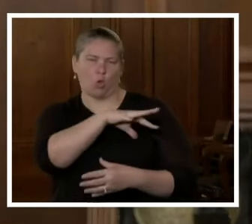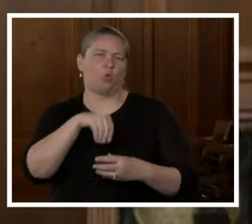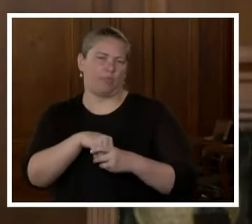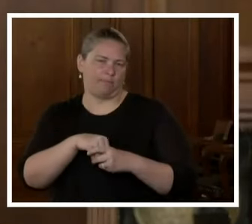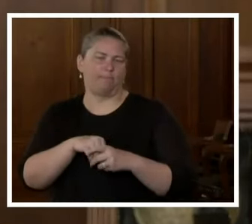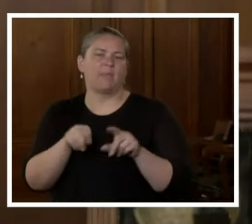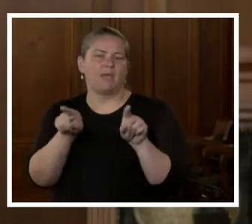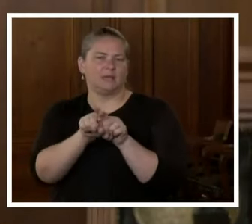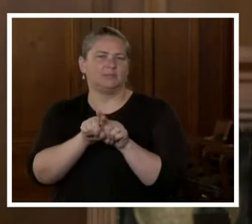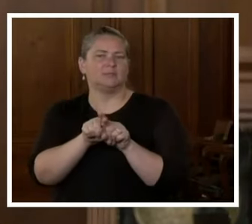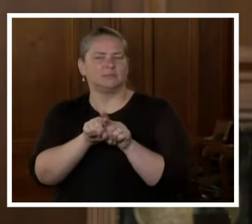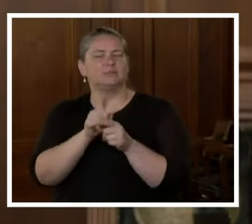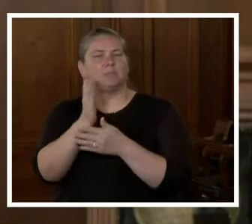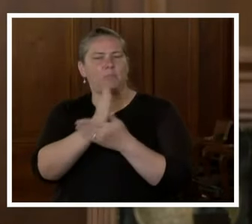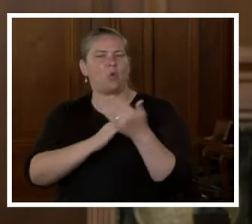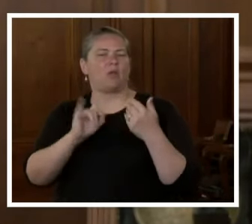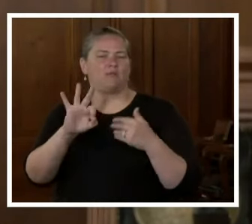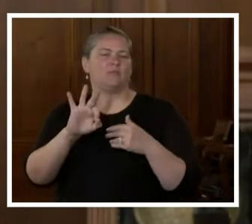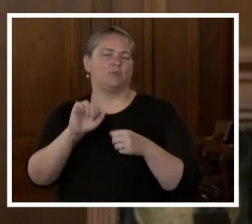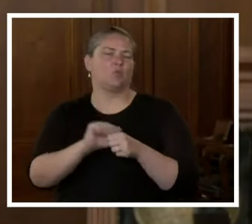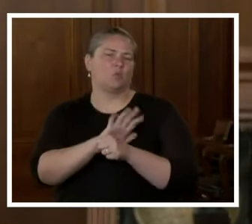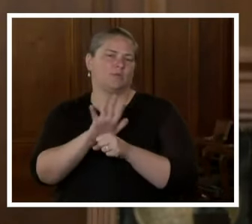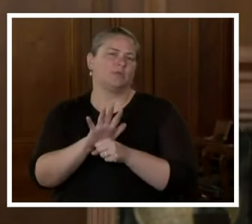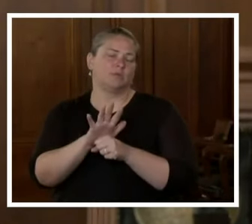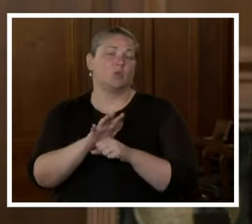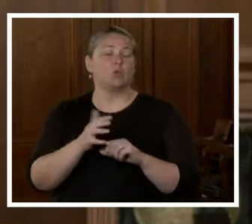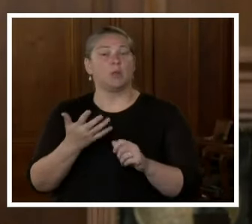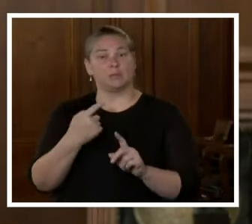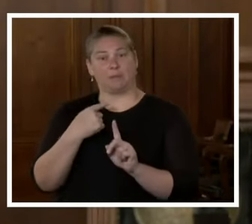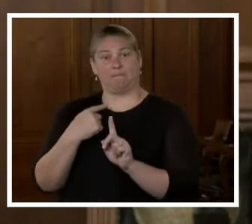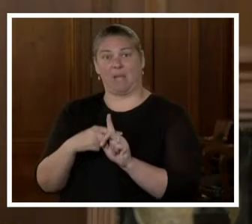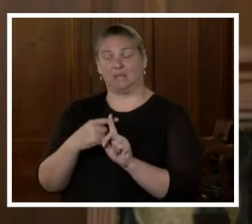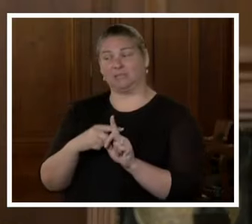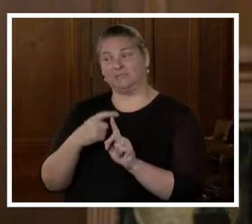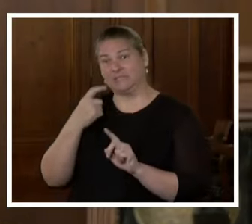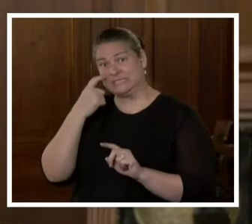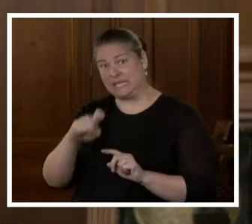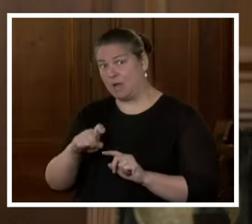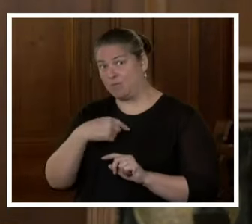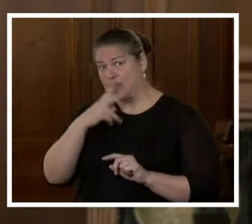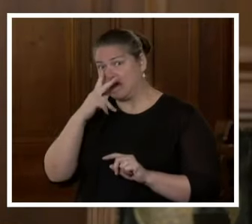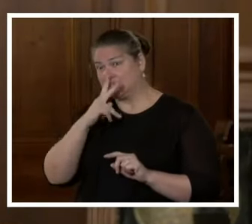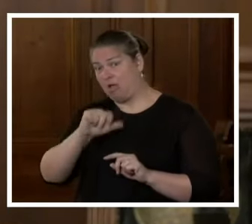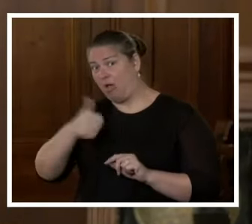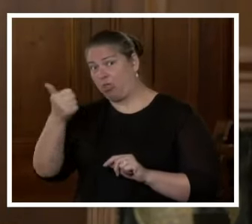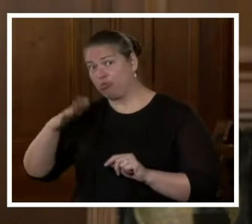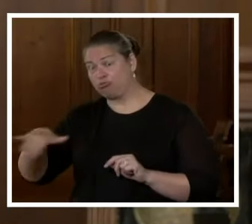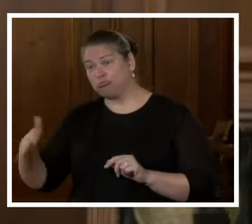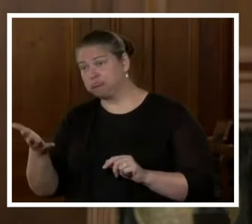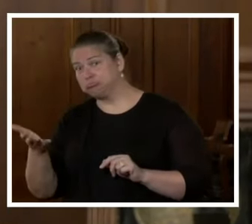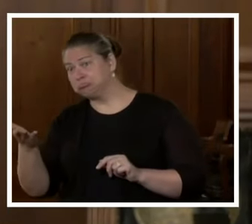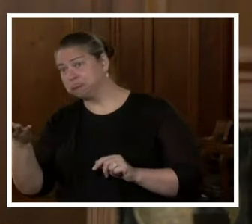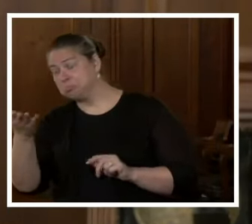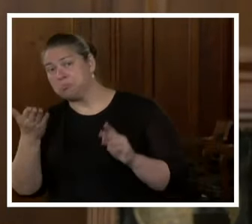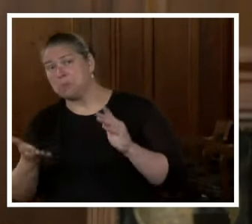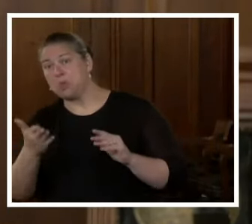EQUITY AND INCLUSION EFFORTS IN LOUISVILLE, THE HEALTH OF THE COMMUNITY, GREATER HEALTH EQUITY